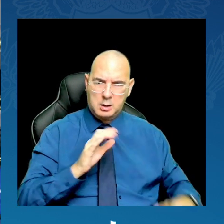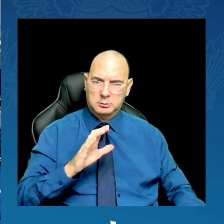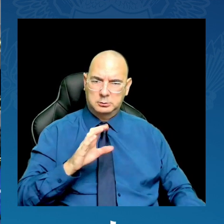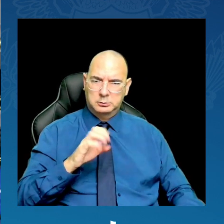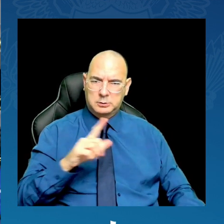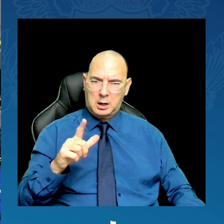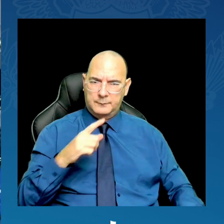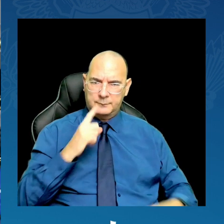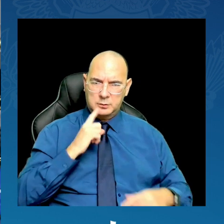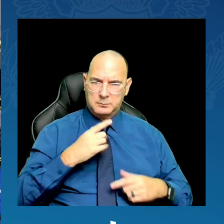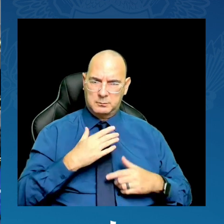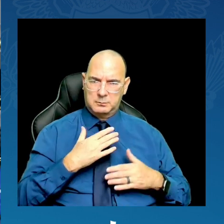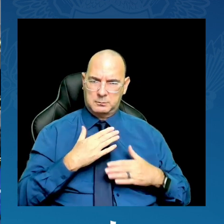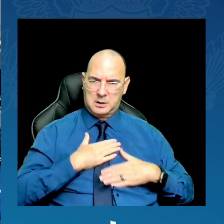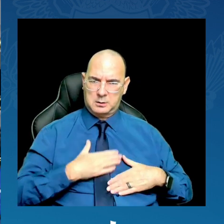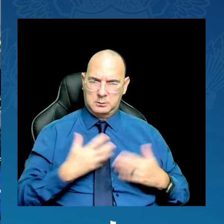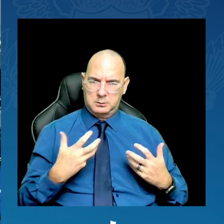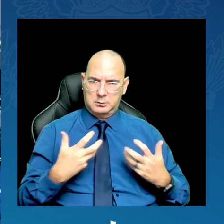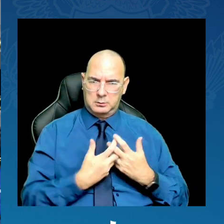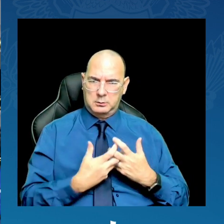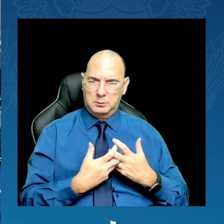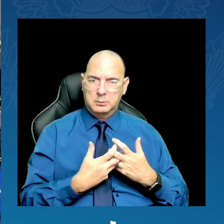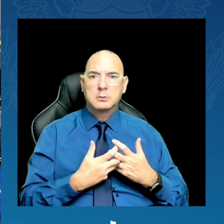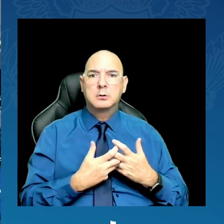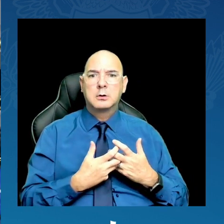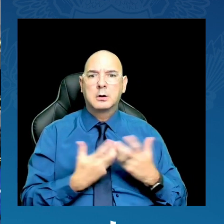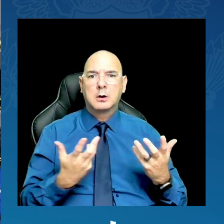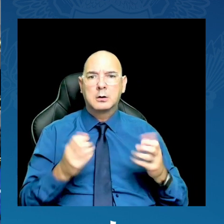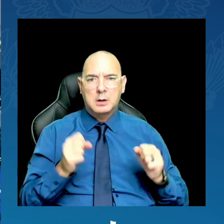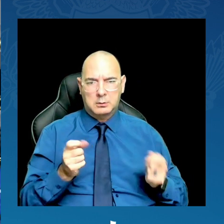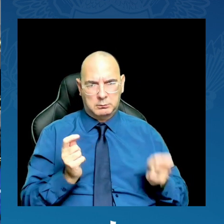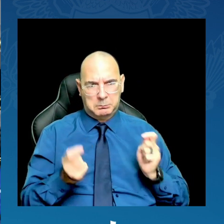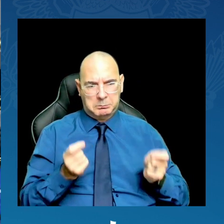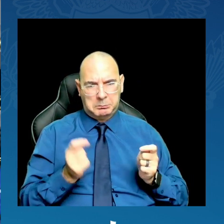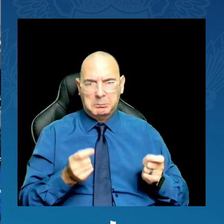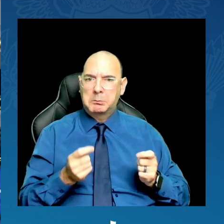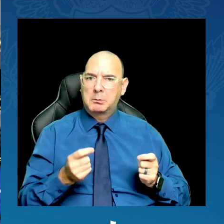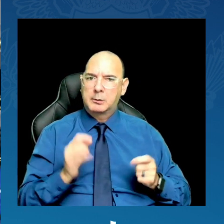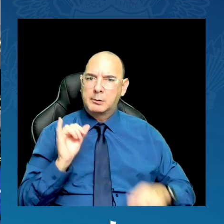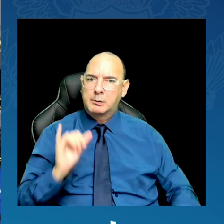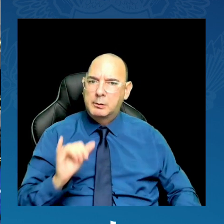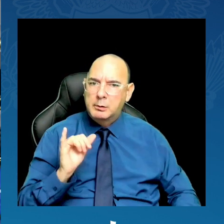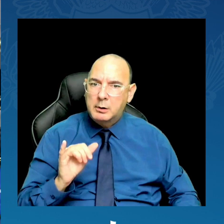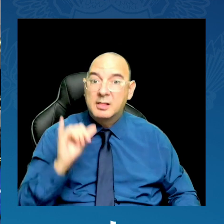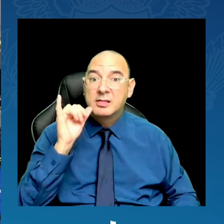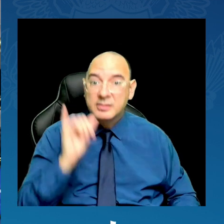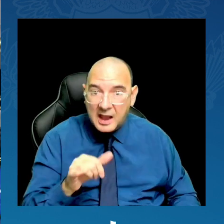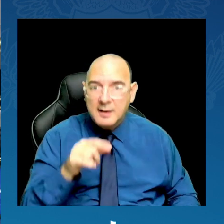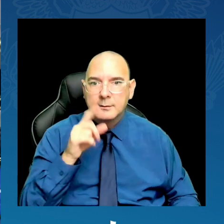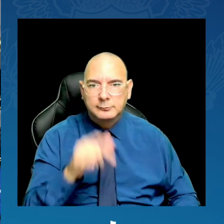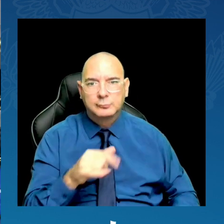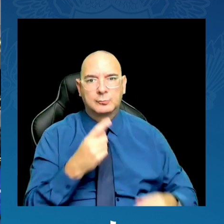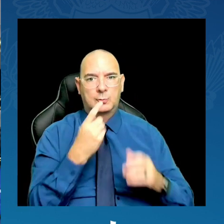This is just one example of the cutting edge research that is being conducted every day. Aboard the International Space Station.